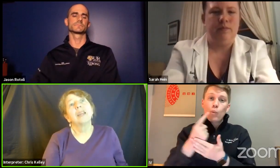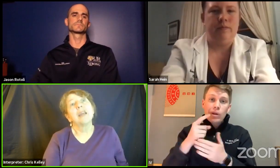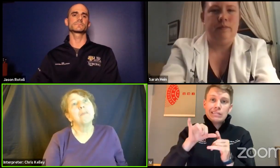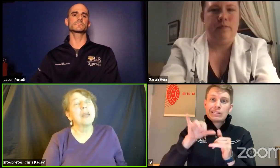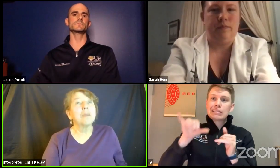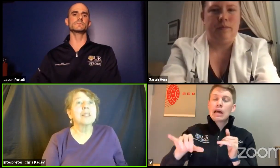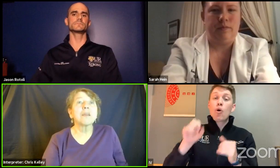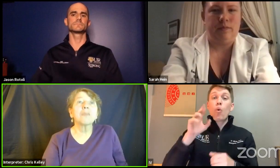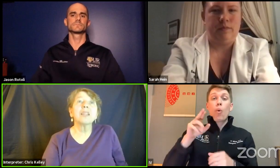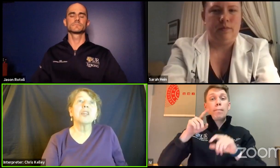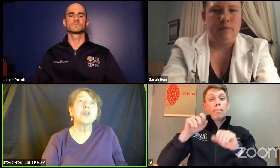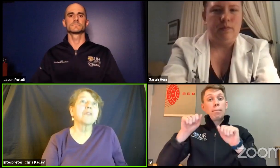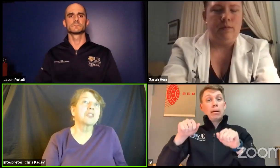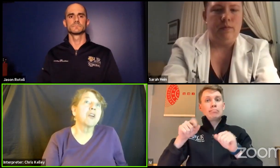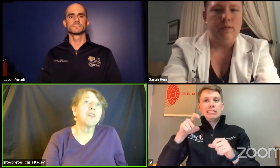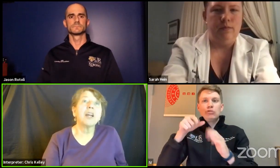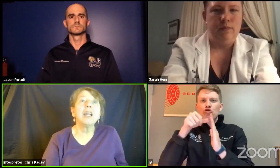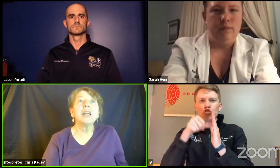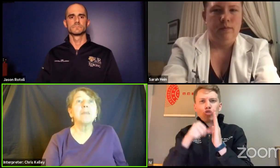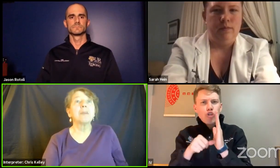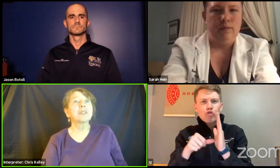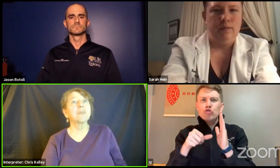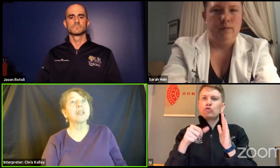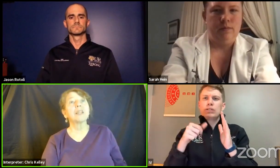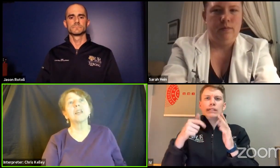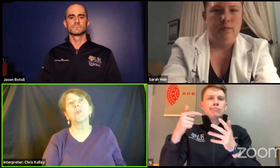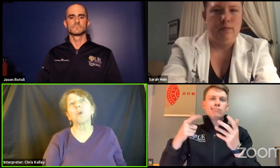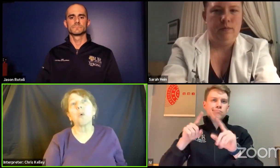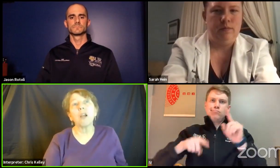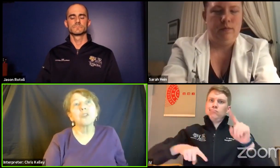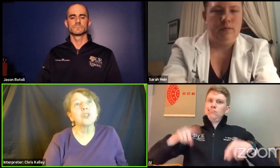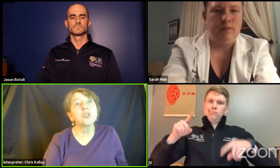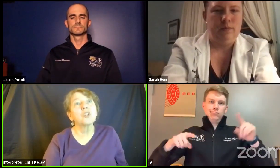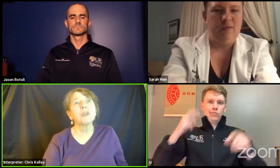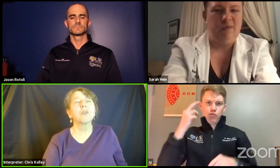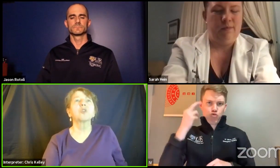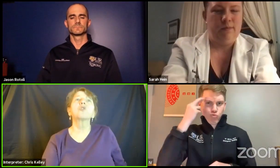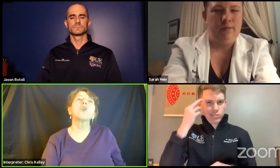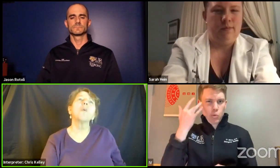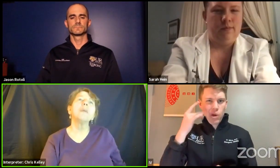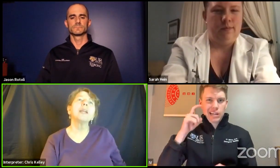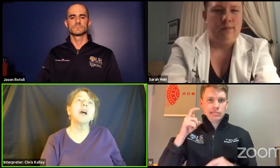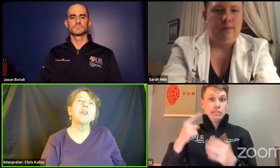IV Muris: So if you've gone into the emergency department, it is our job to try and figure